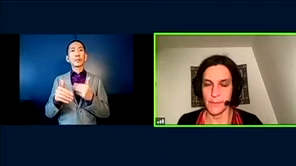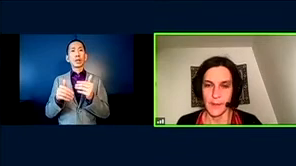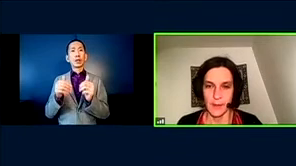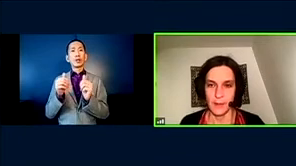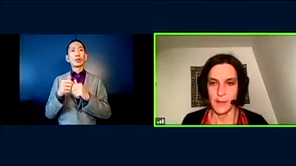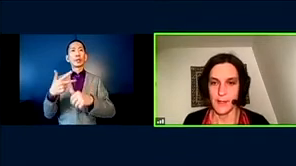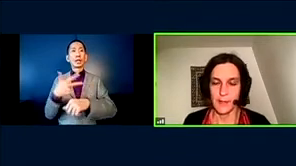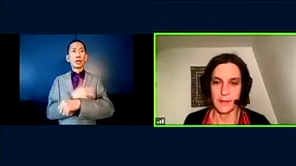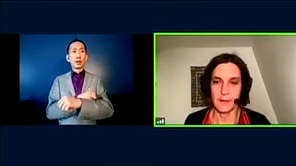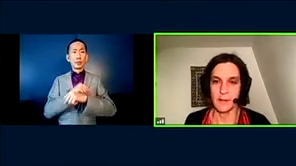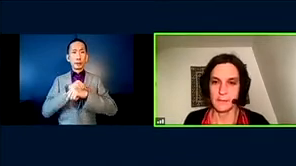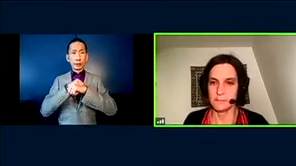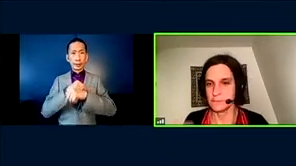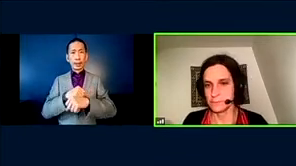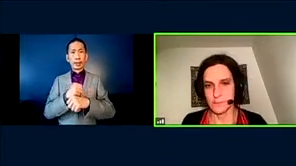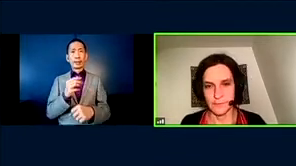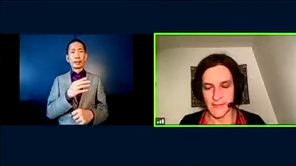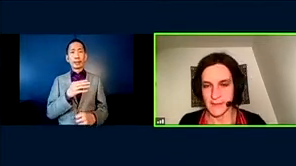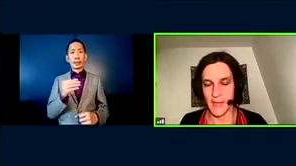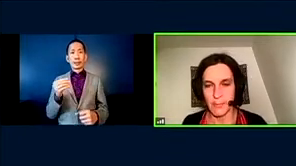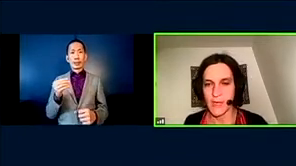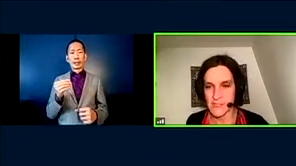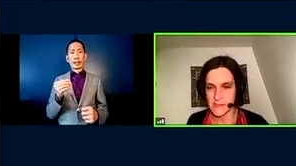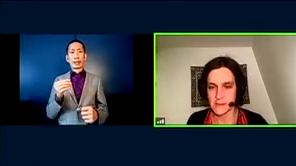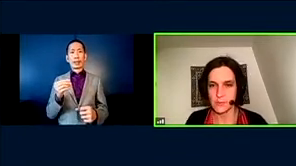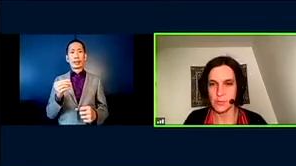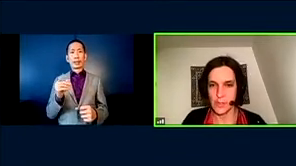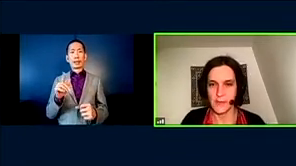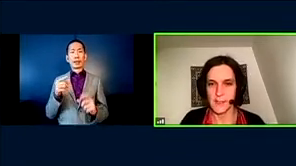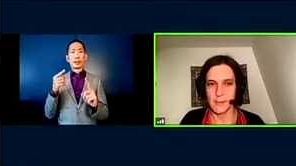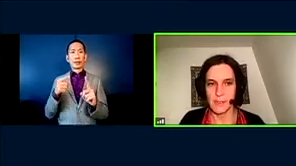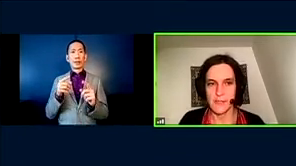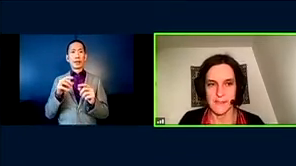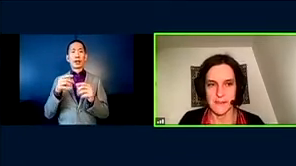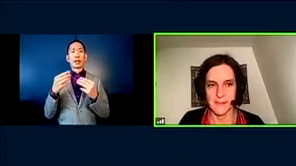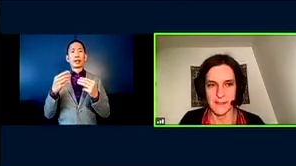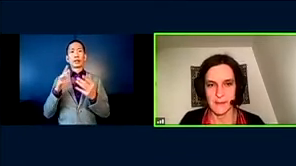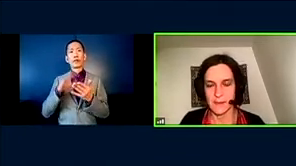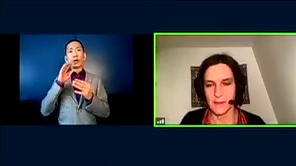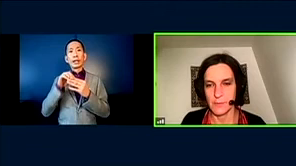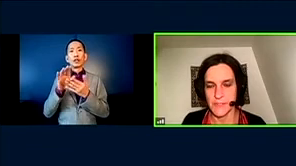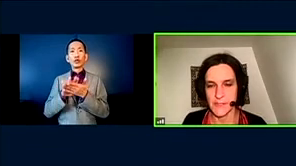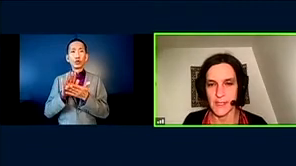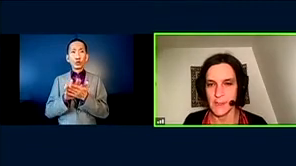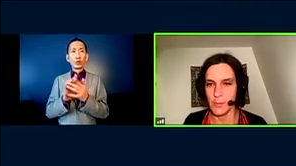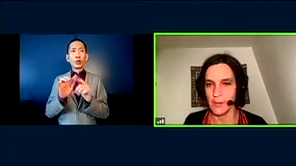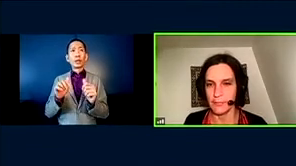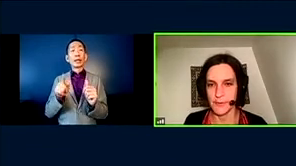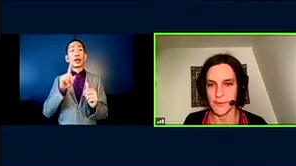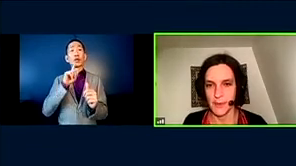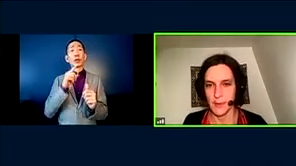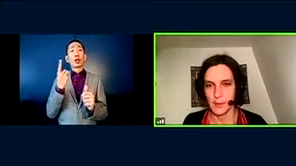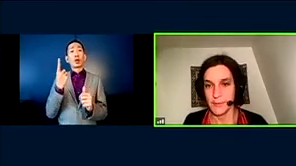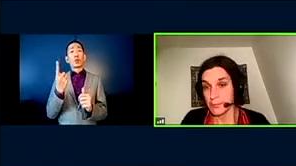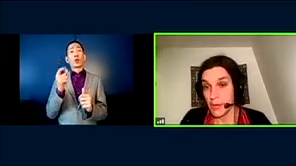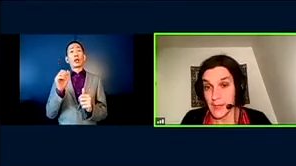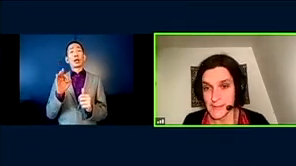ENSURING PROGRESS AGAINST MALARIA, IN CHILDHOOD IMMUNIZATION, AND THE FACT THERE ARE MORE KIDS IN SCHOOL LEARNING MORE AND THINGS LIKE THAT WHICH